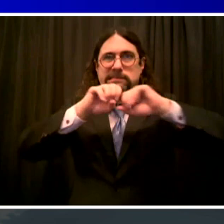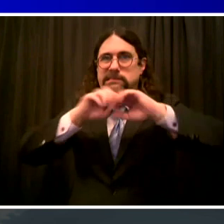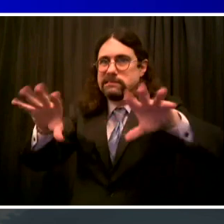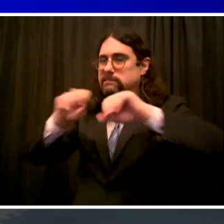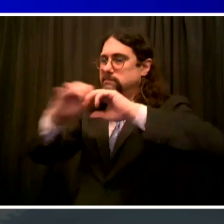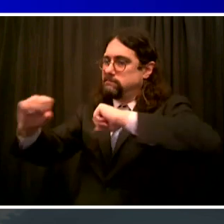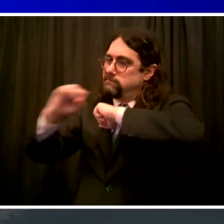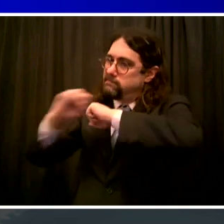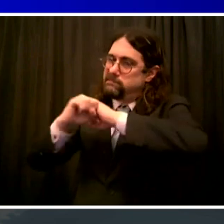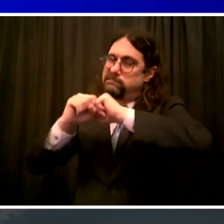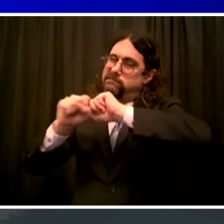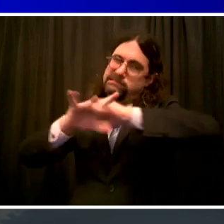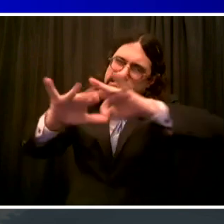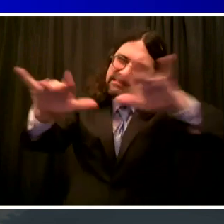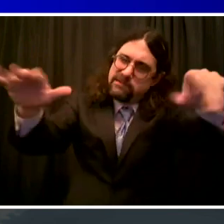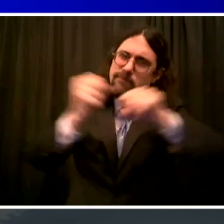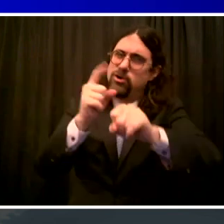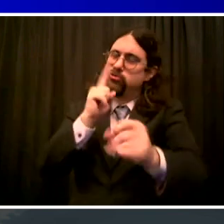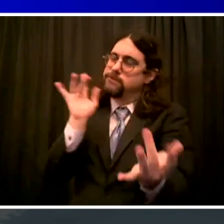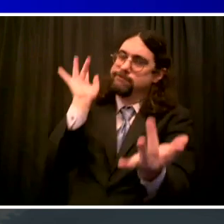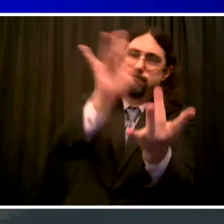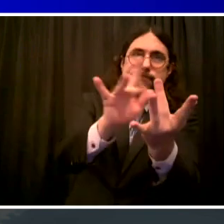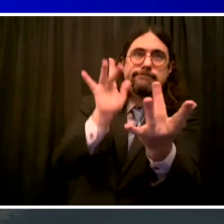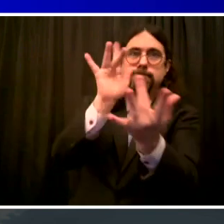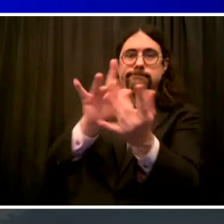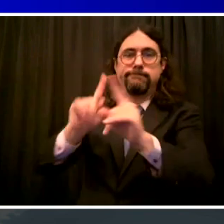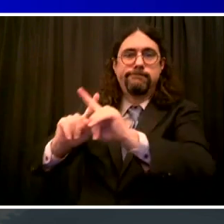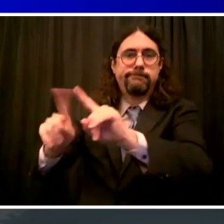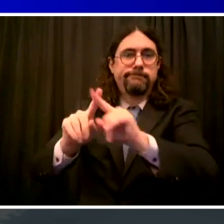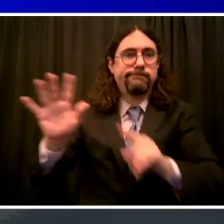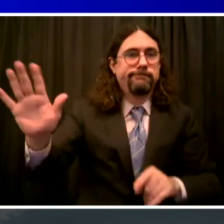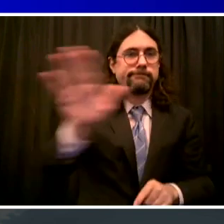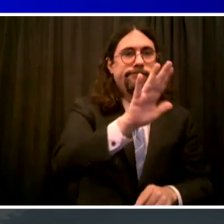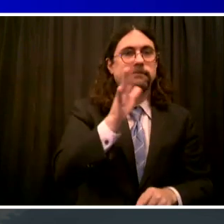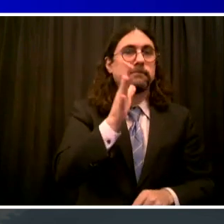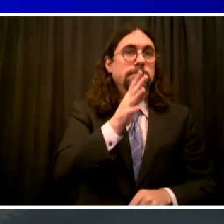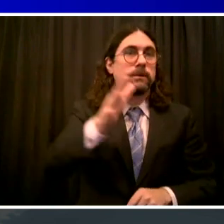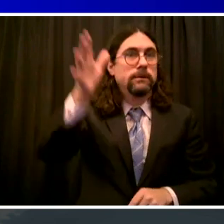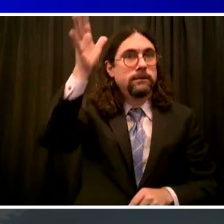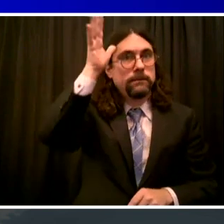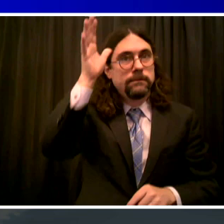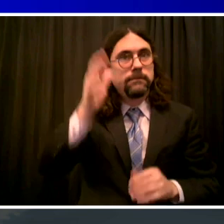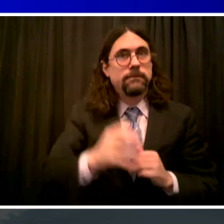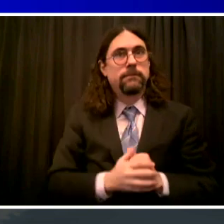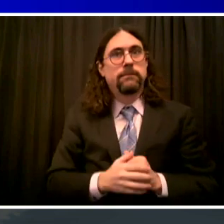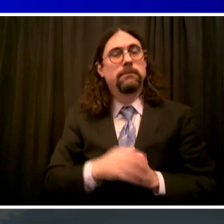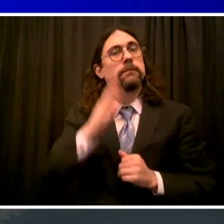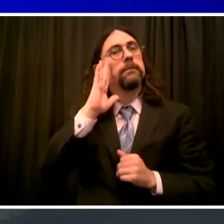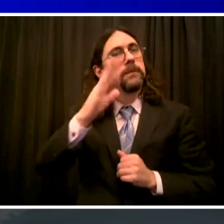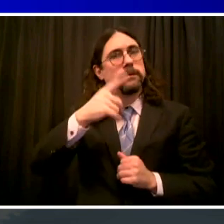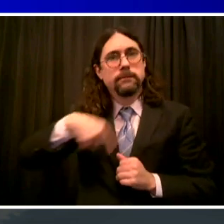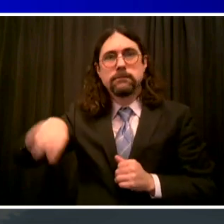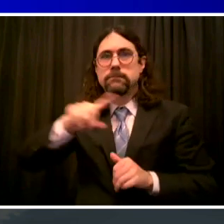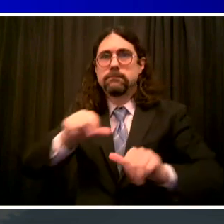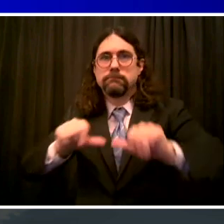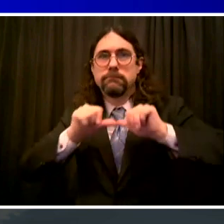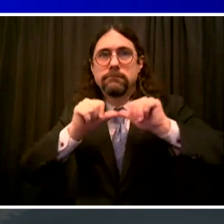TV AND RADIO ADS. NEWSPAPERS, BUS SHELTERS, WNESASTNDS, YOU NAME IT, YOU'RE